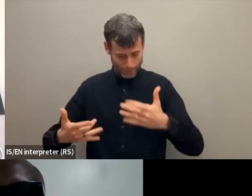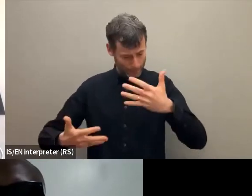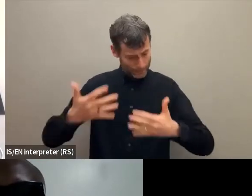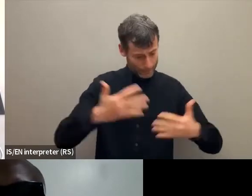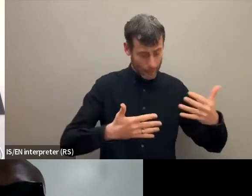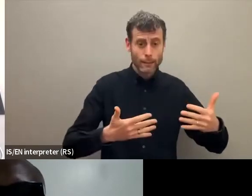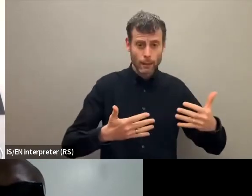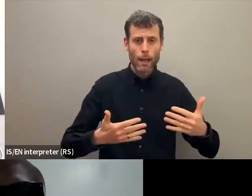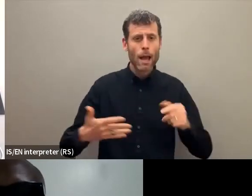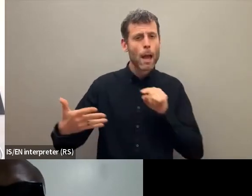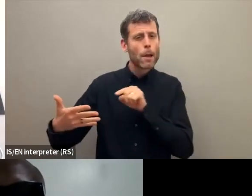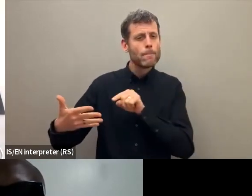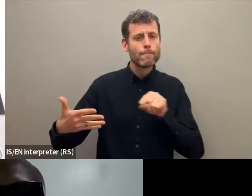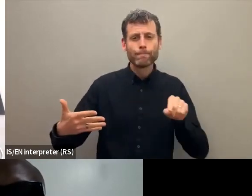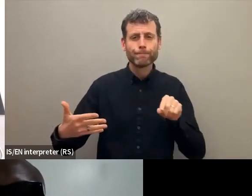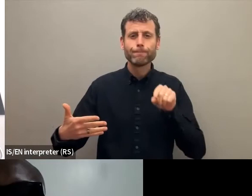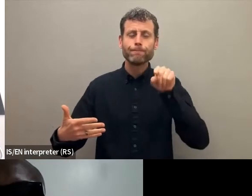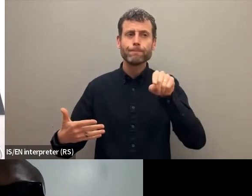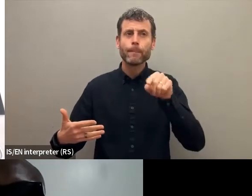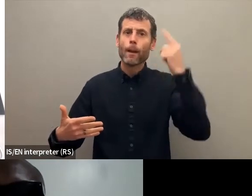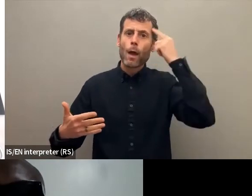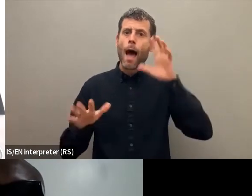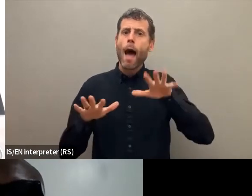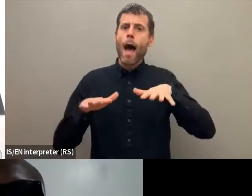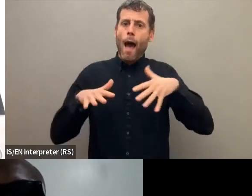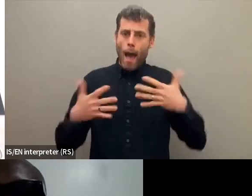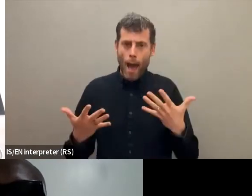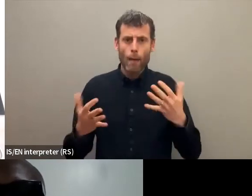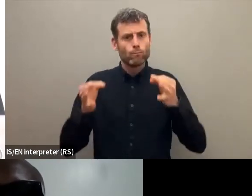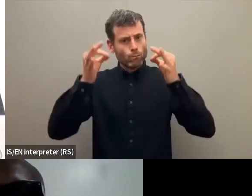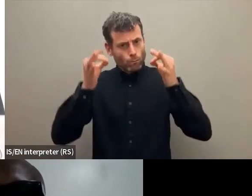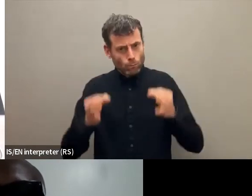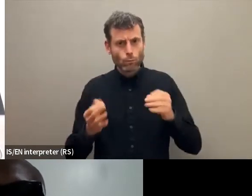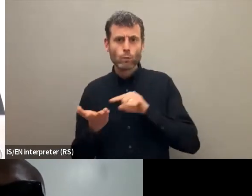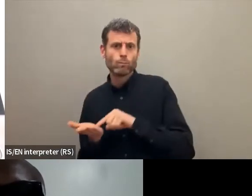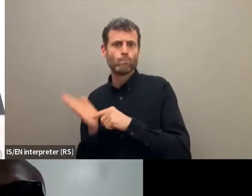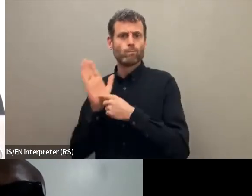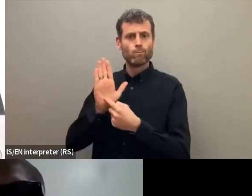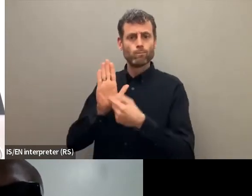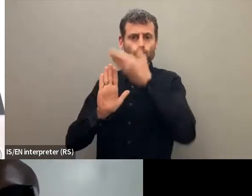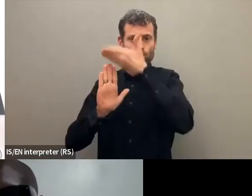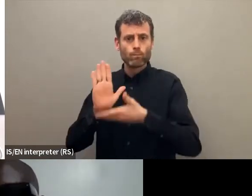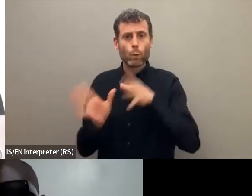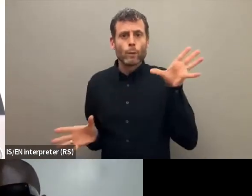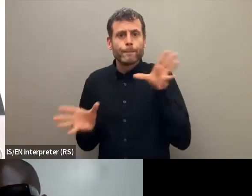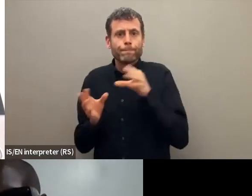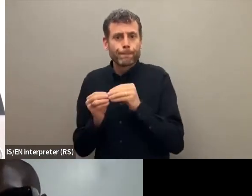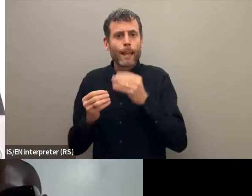Elizabeth Lockwood: Information was gathered from relevant sources such as national statistical offices and government focal points.